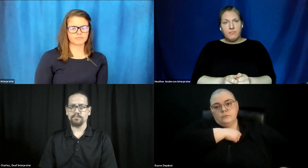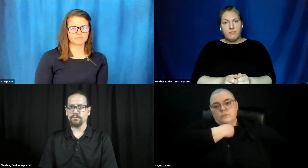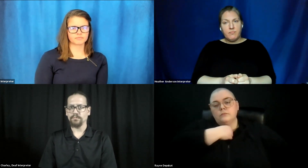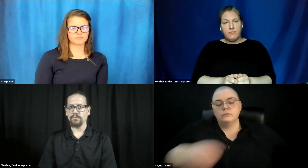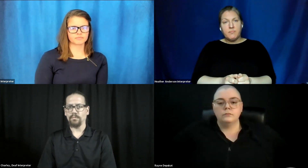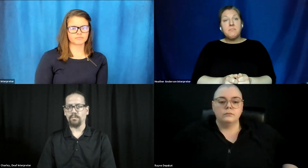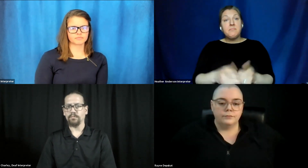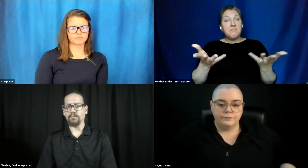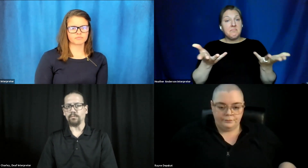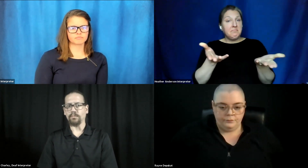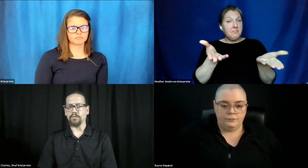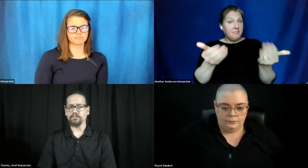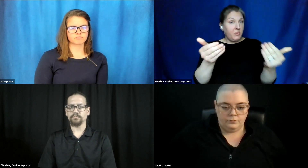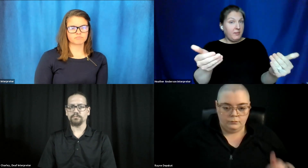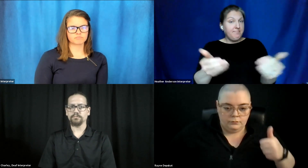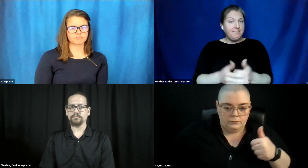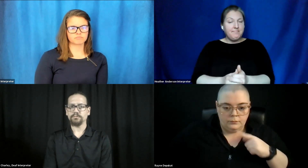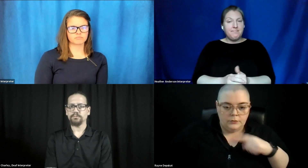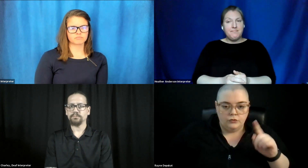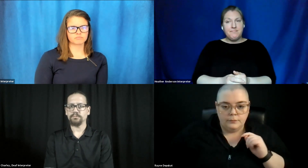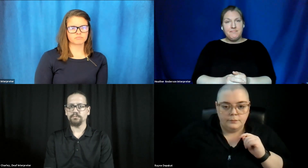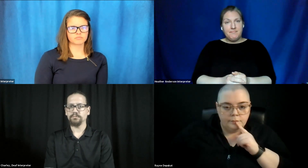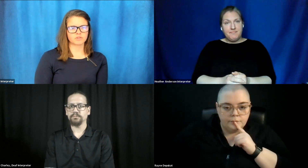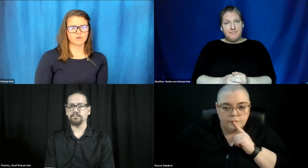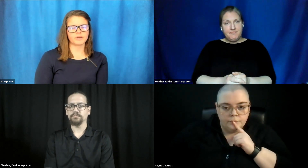You should be all set ring